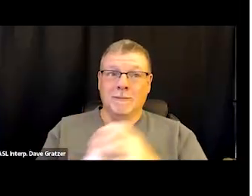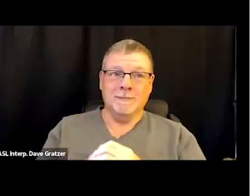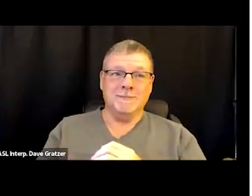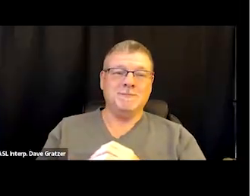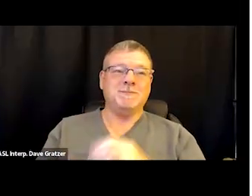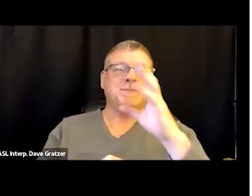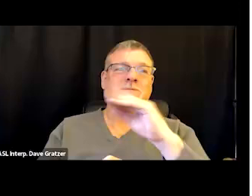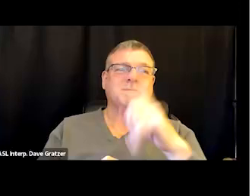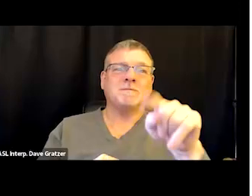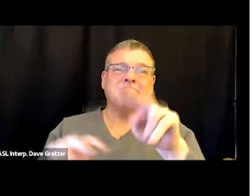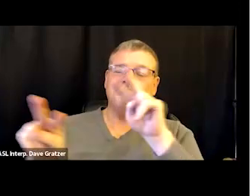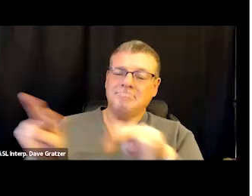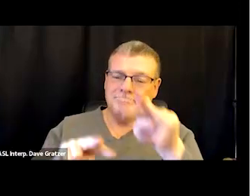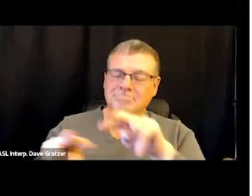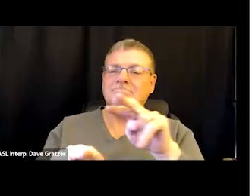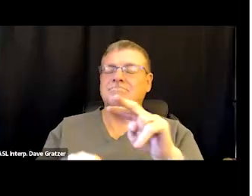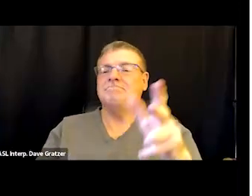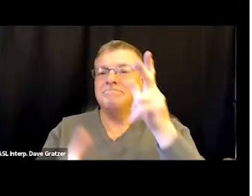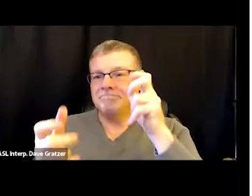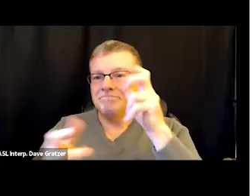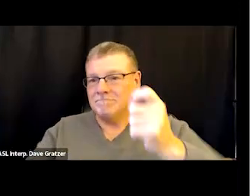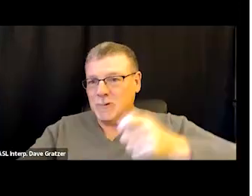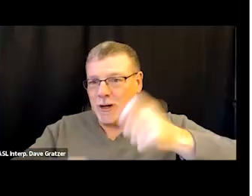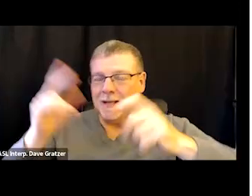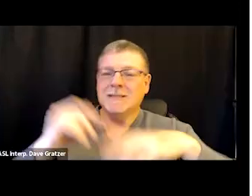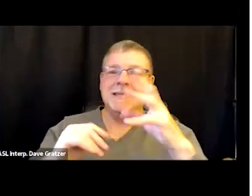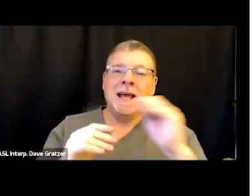She presided over hearings and trials before she was assigned to the therapeutic